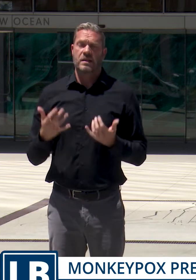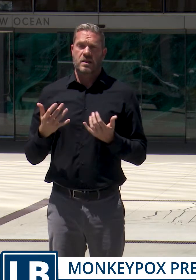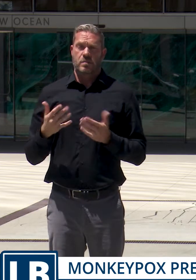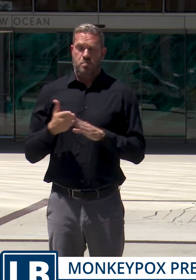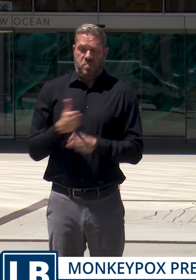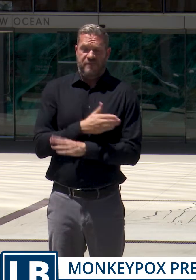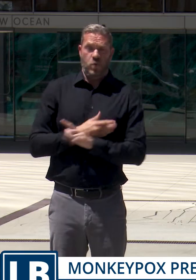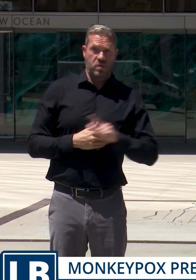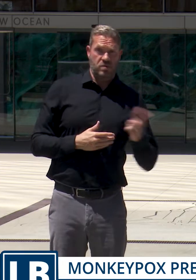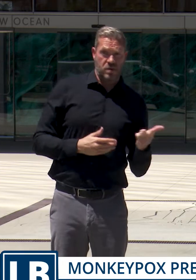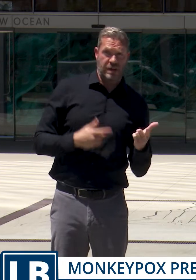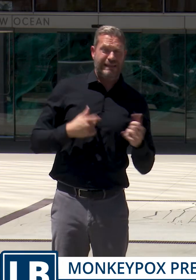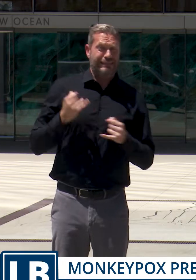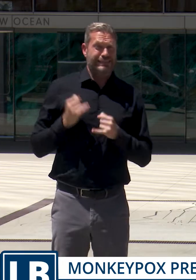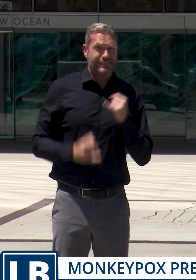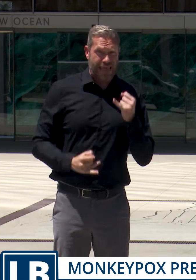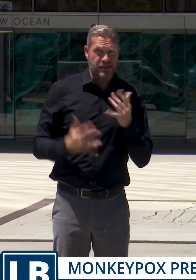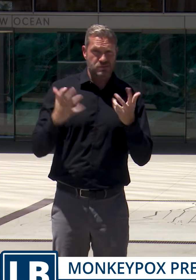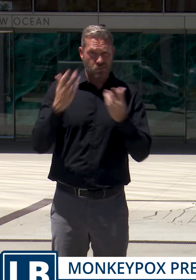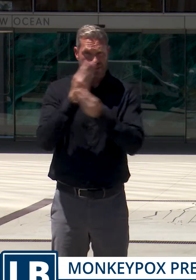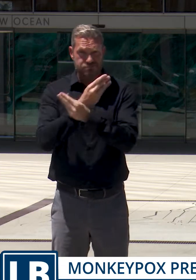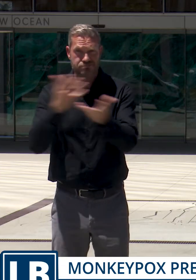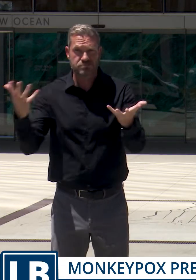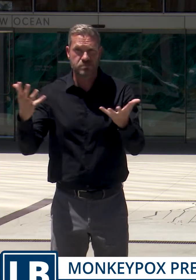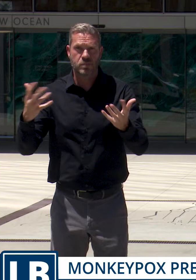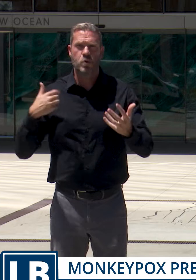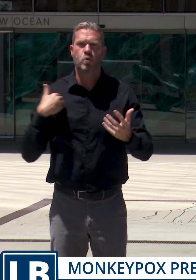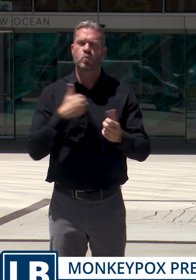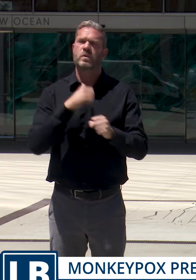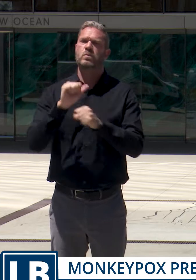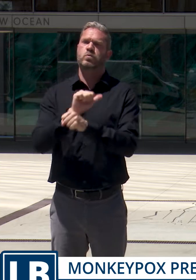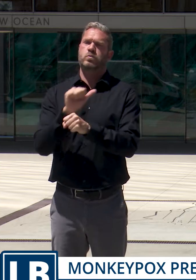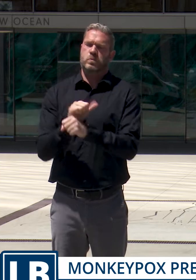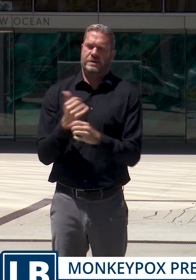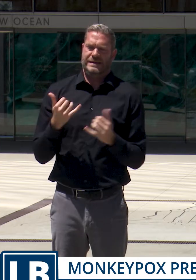we are working right now on putting together which will likely be sometime next week